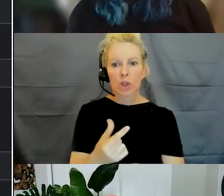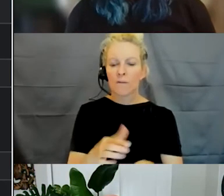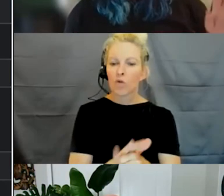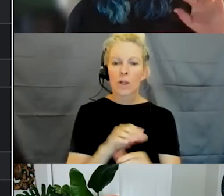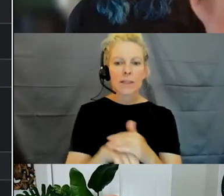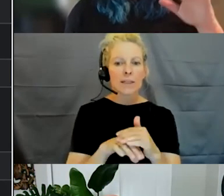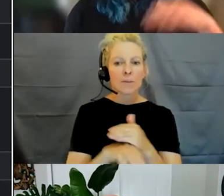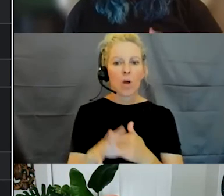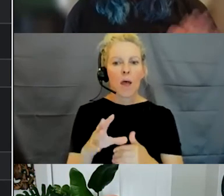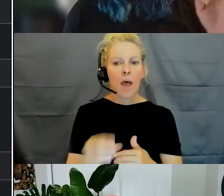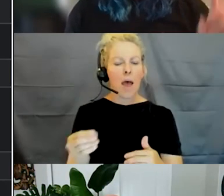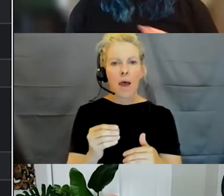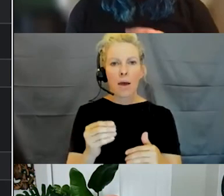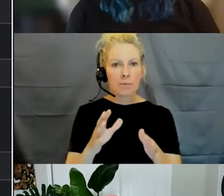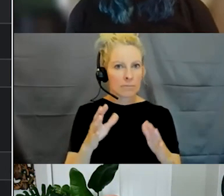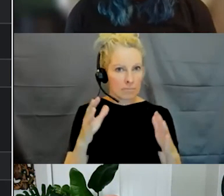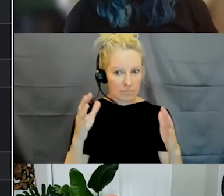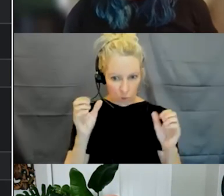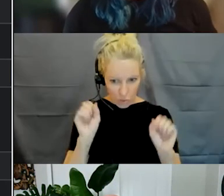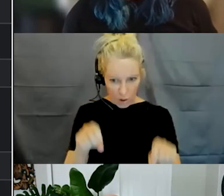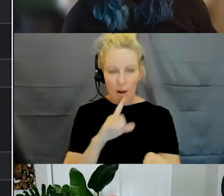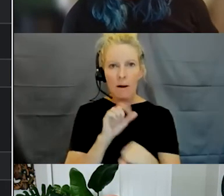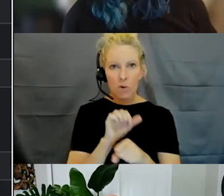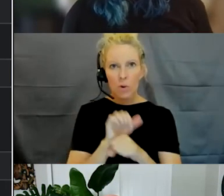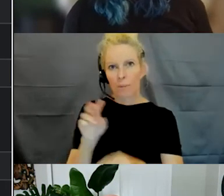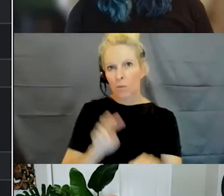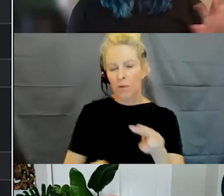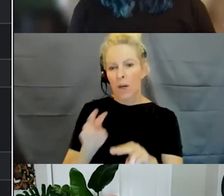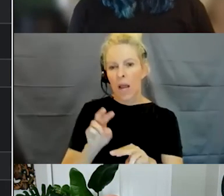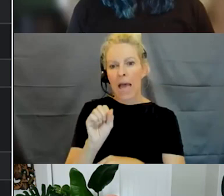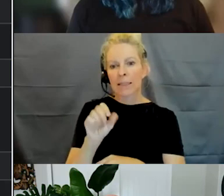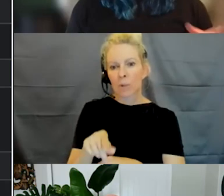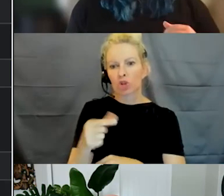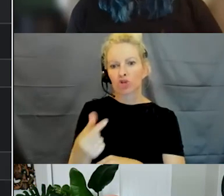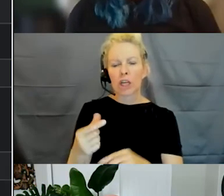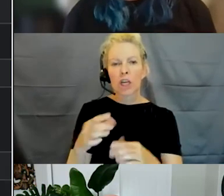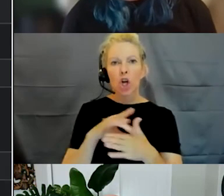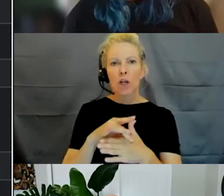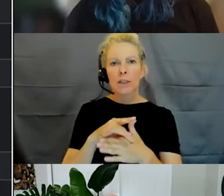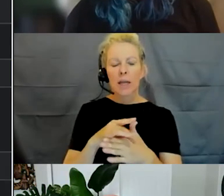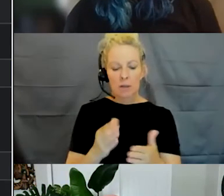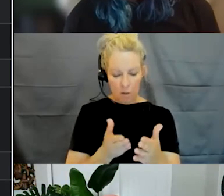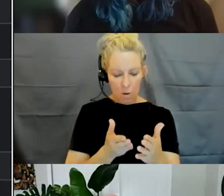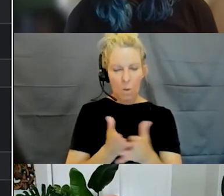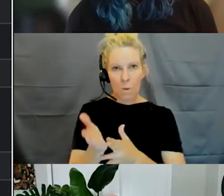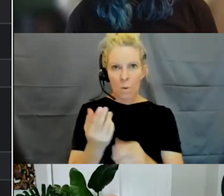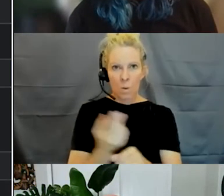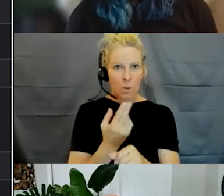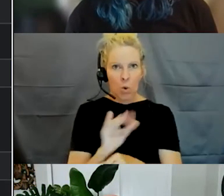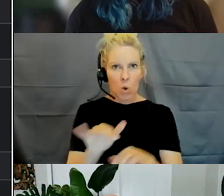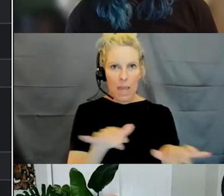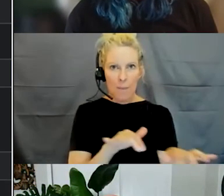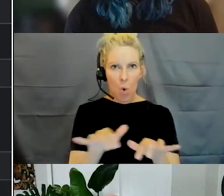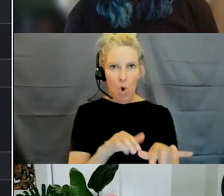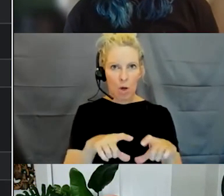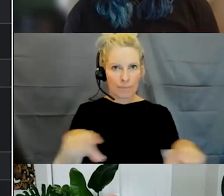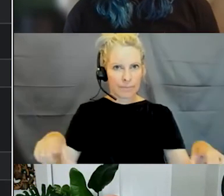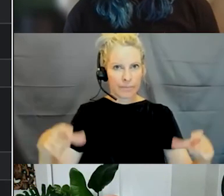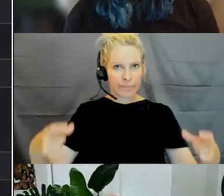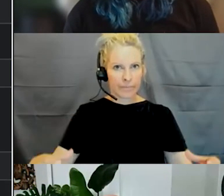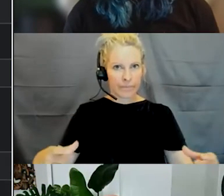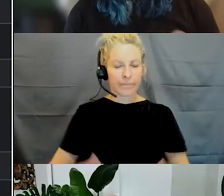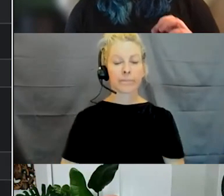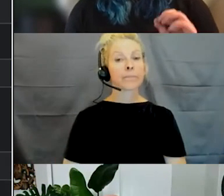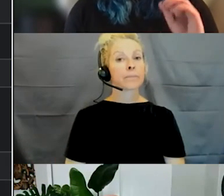focus a bowl. You can actually move through and SVG content, your keyboard, for instance. There